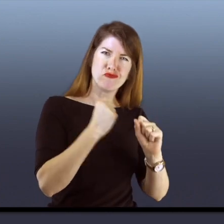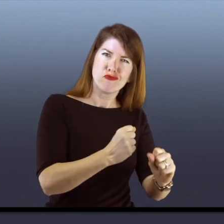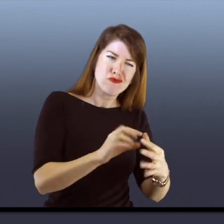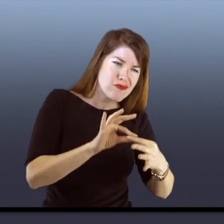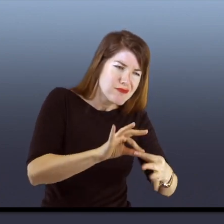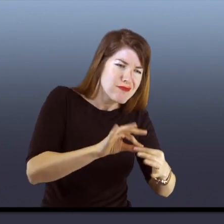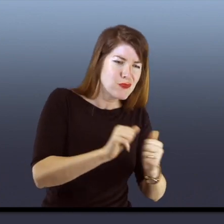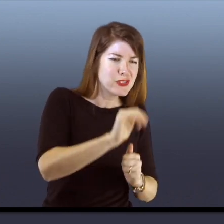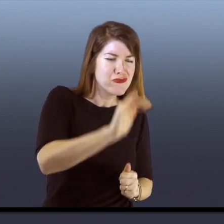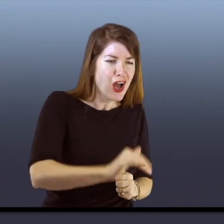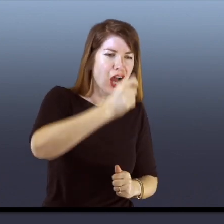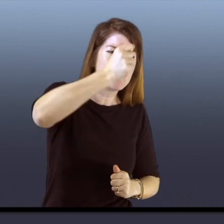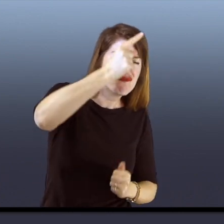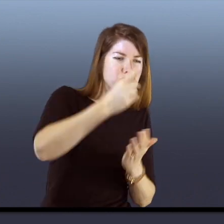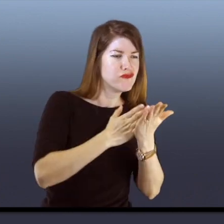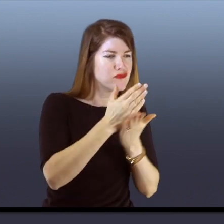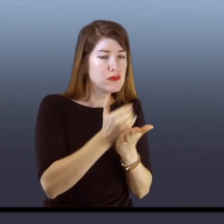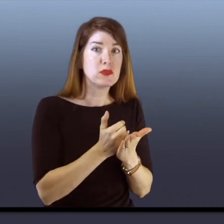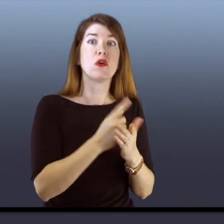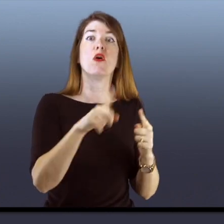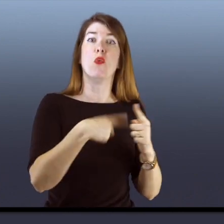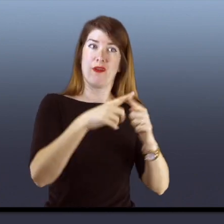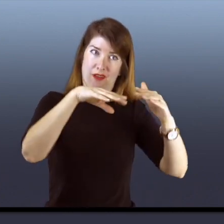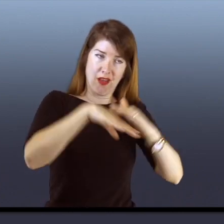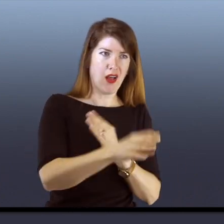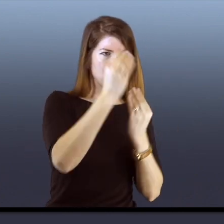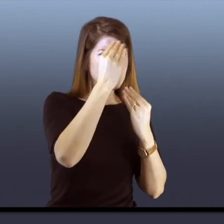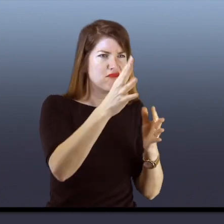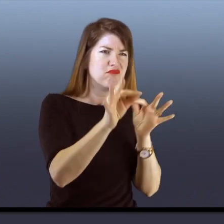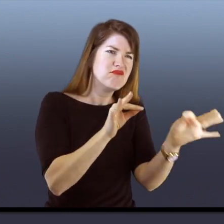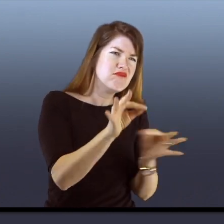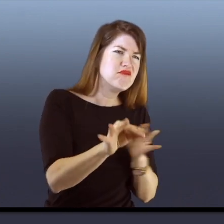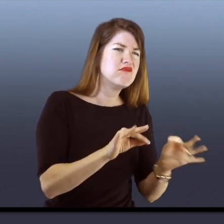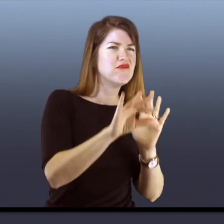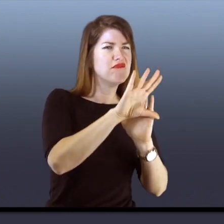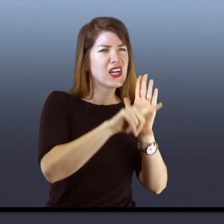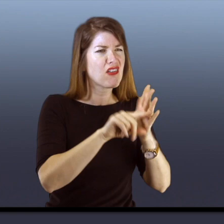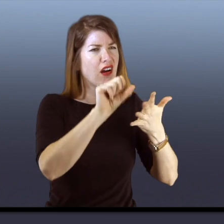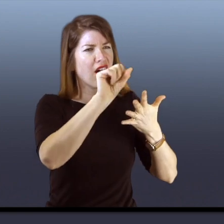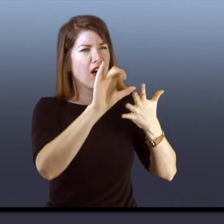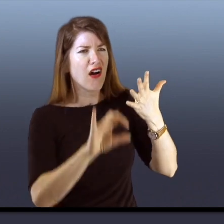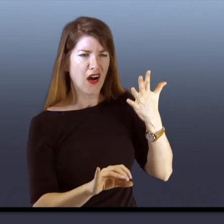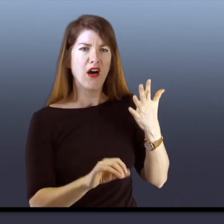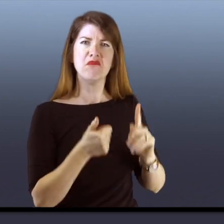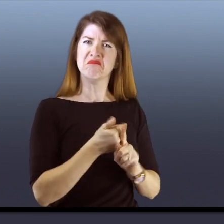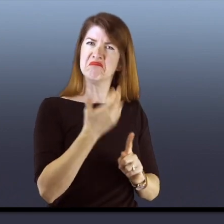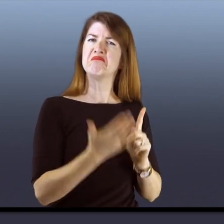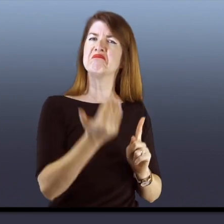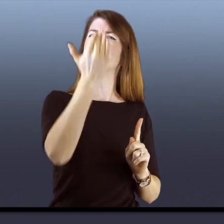So when they come in and give you background information they know most likely what the problem may be.